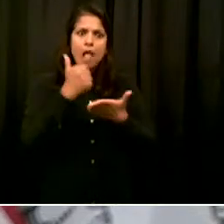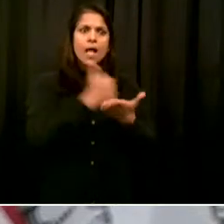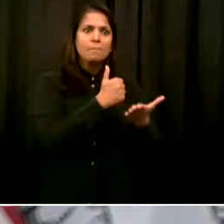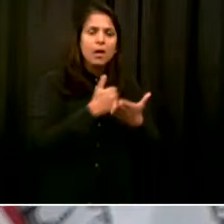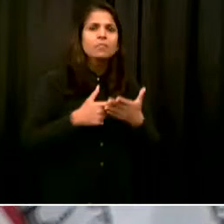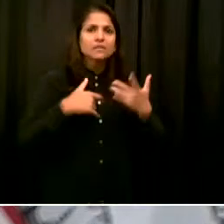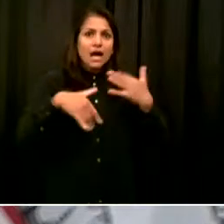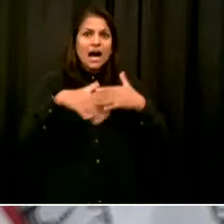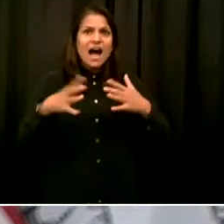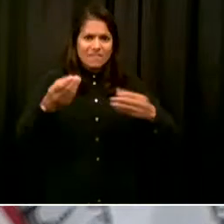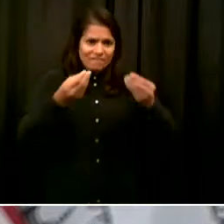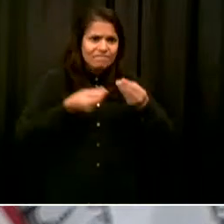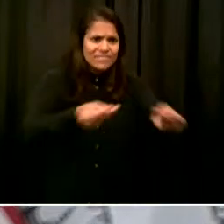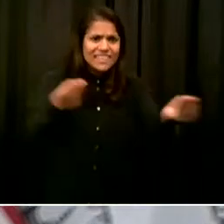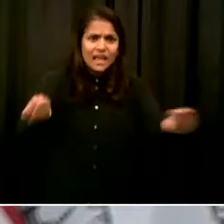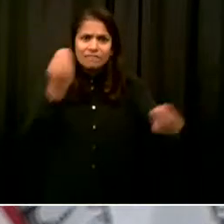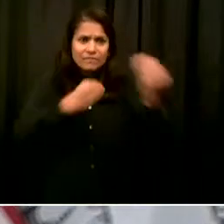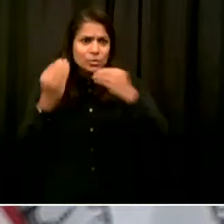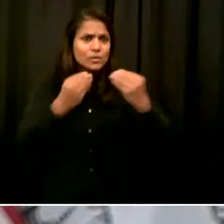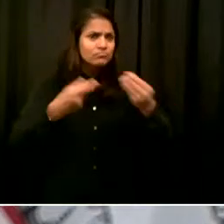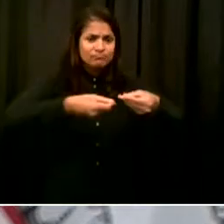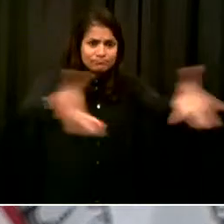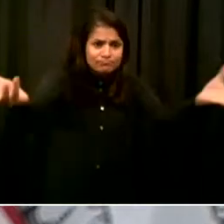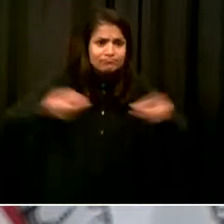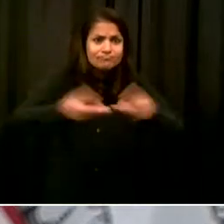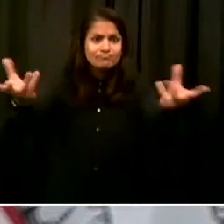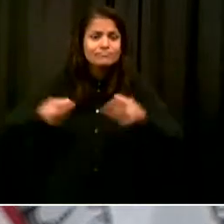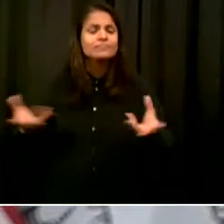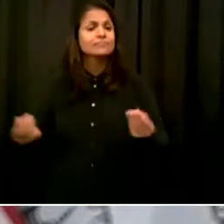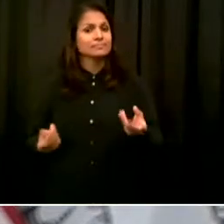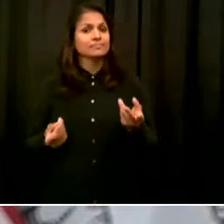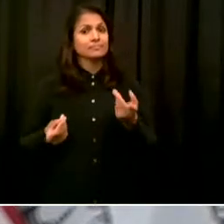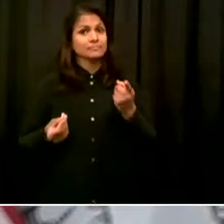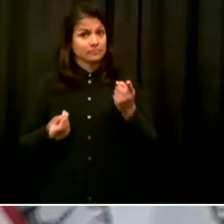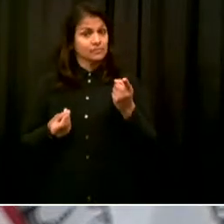FOUGHT TO STAY OPEN AND THE RESTAURANTS THAT HAVE DONE SO MUCH TO STAY OPEN. THEY HELP US